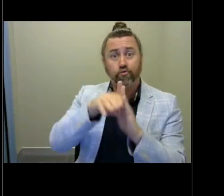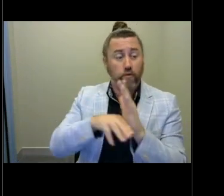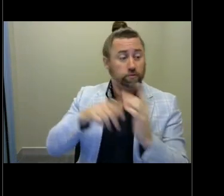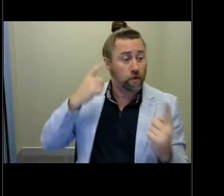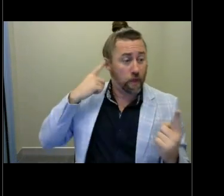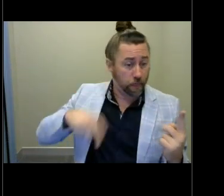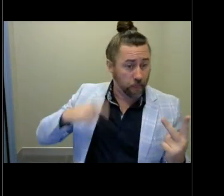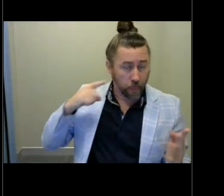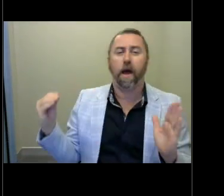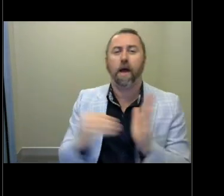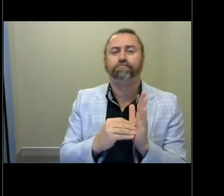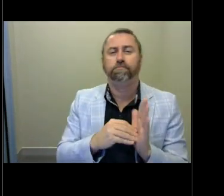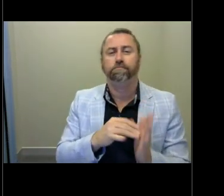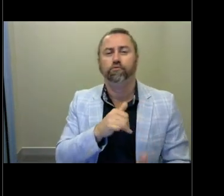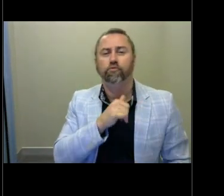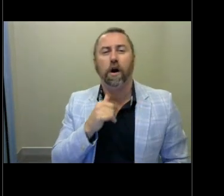Otherwise it's a civil order.